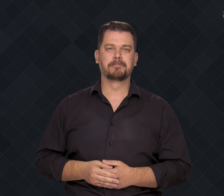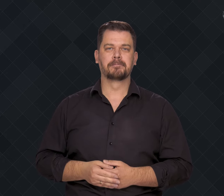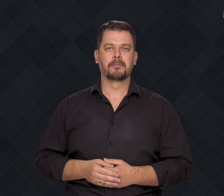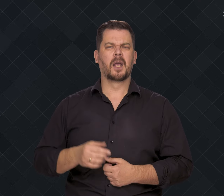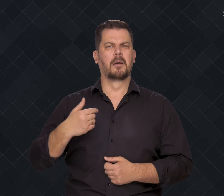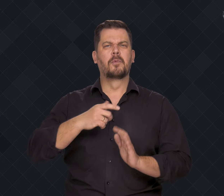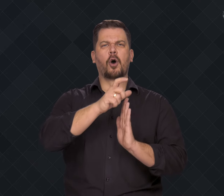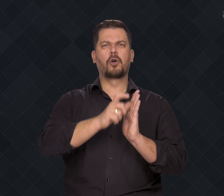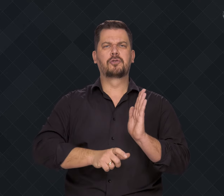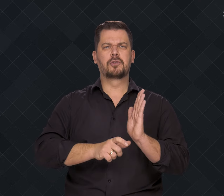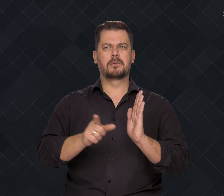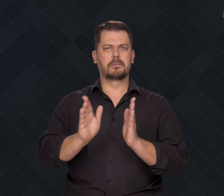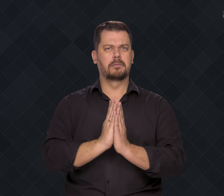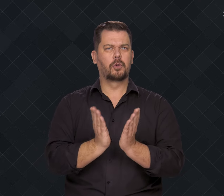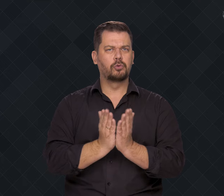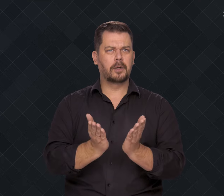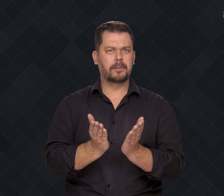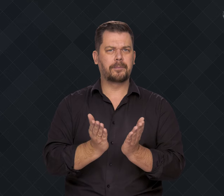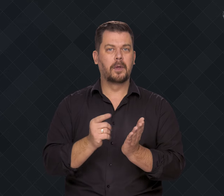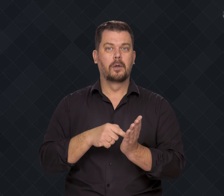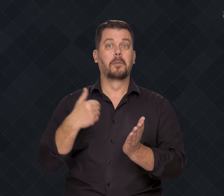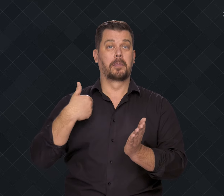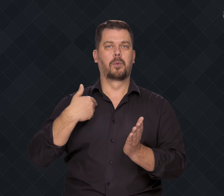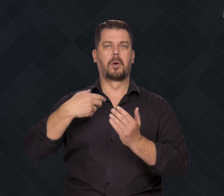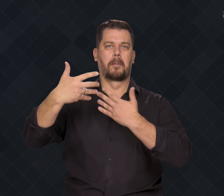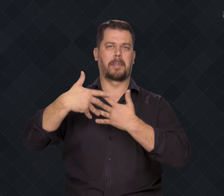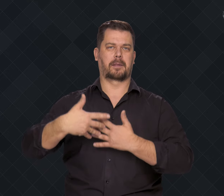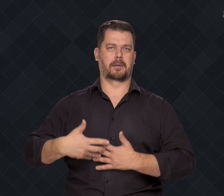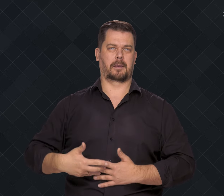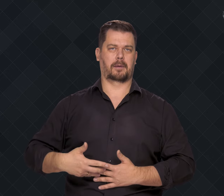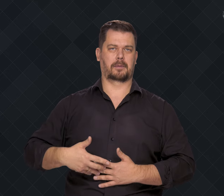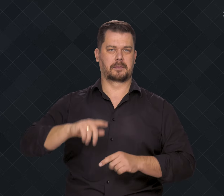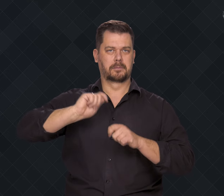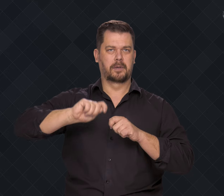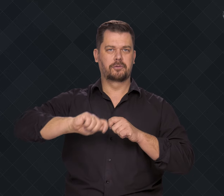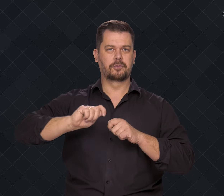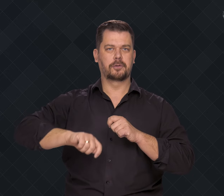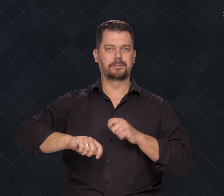One of the chapters of the mentioned book, is dedicated precisely to testing.